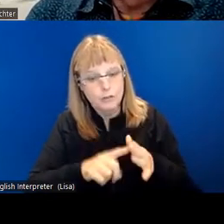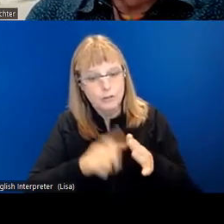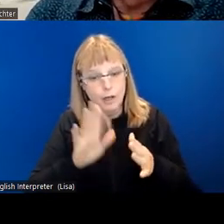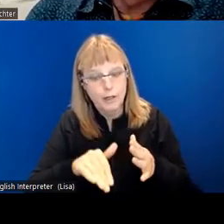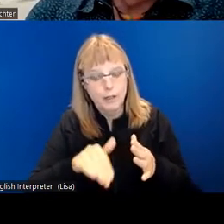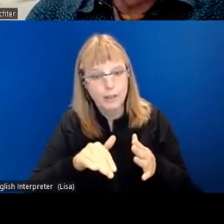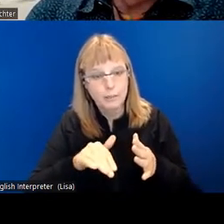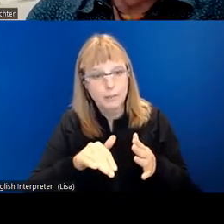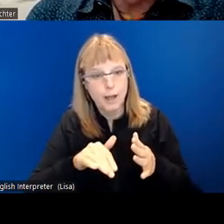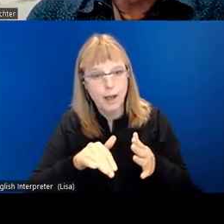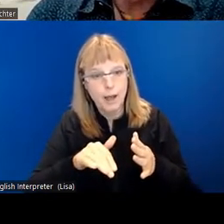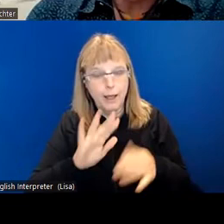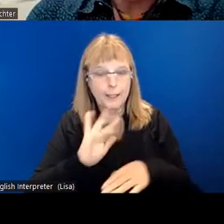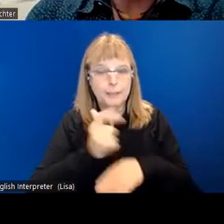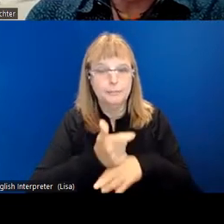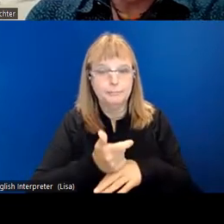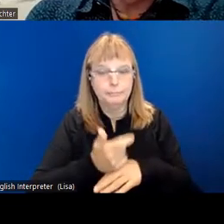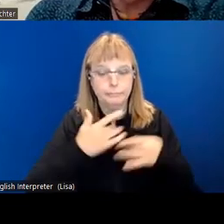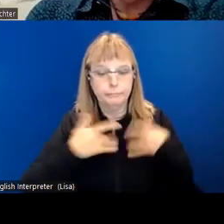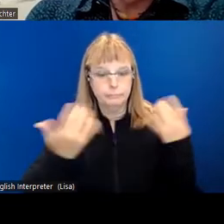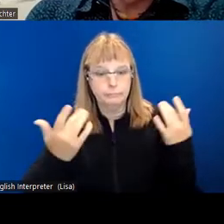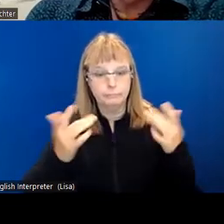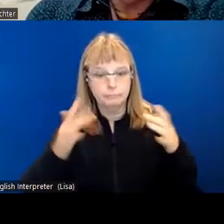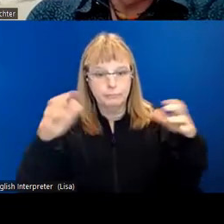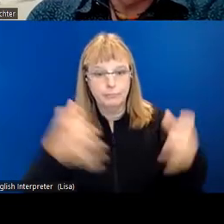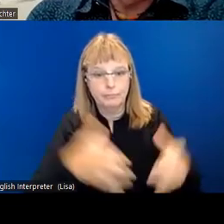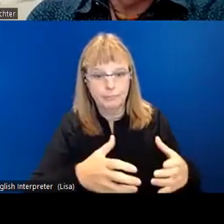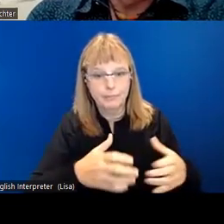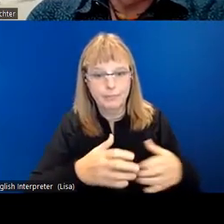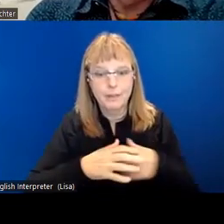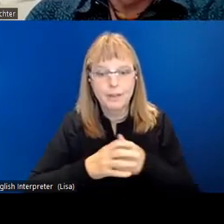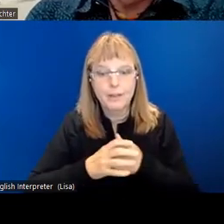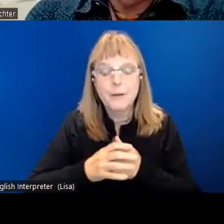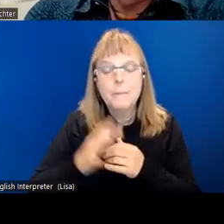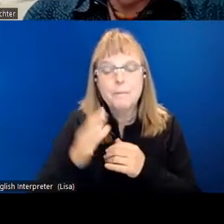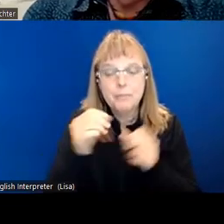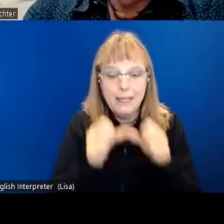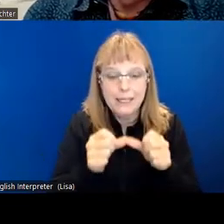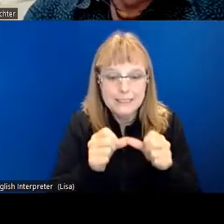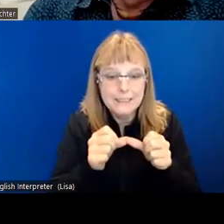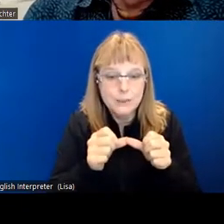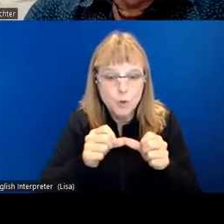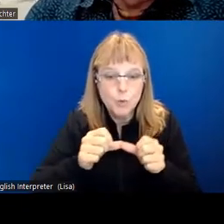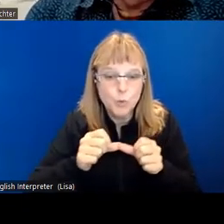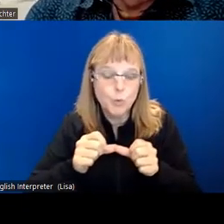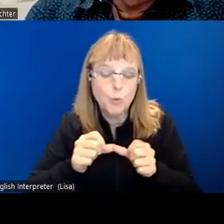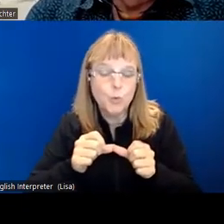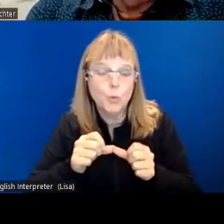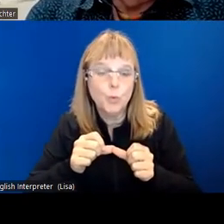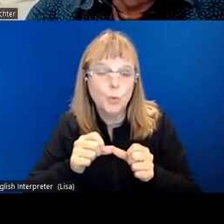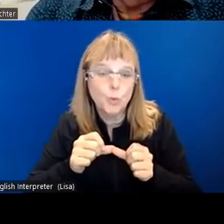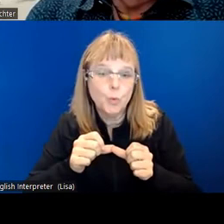like you were saying, Ali, they continue and they emerge,